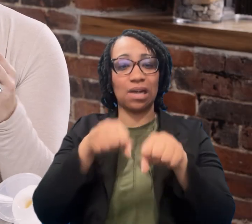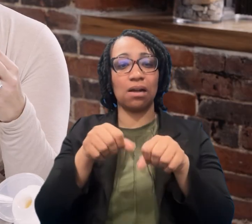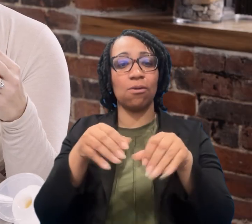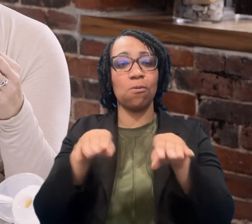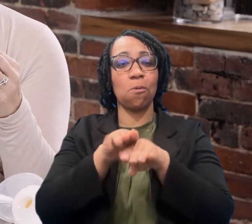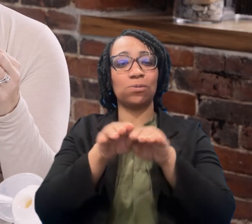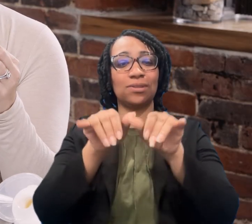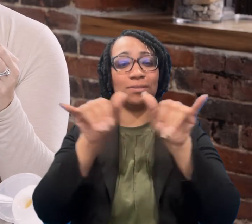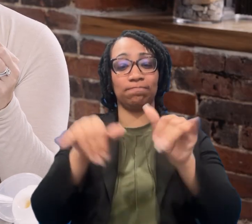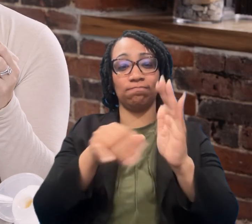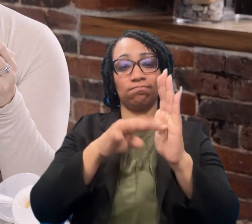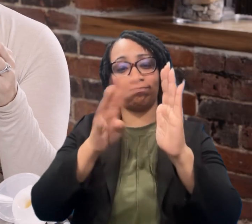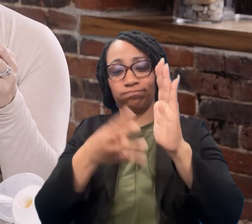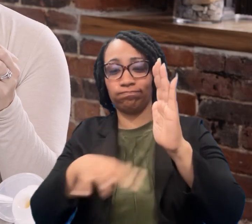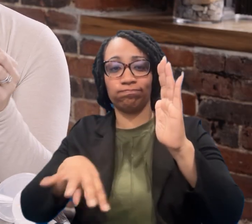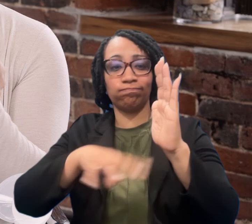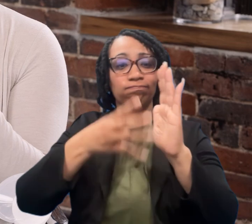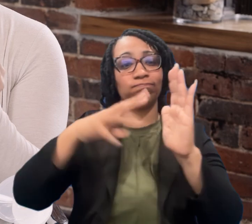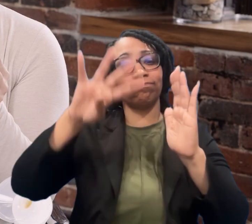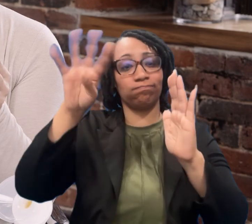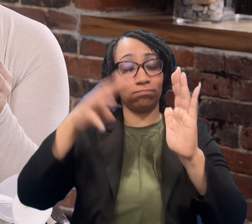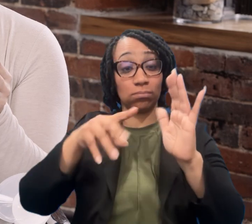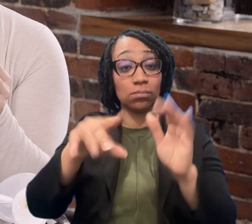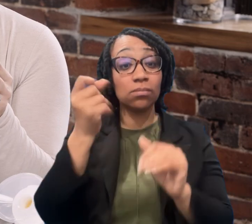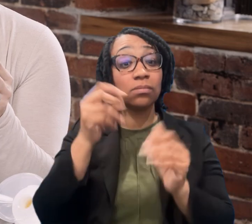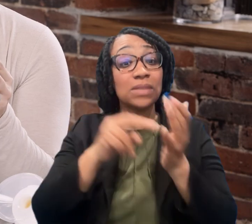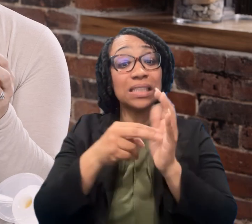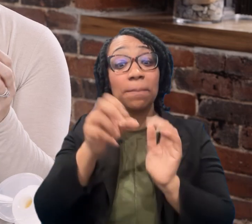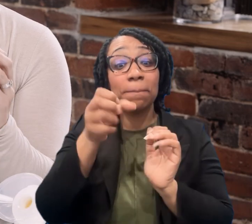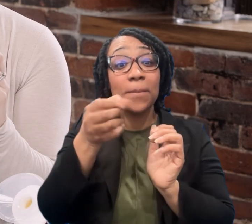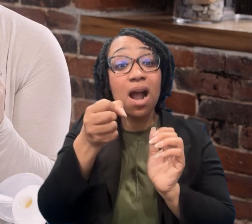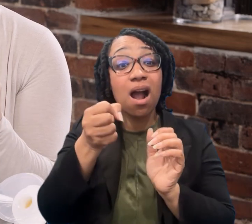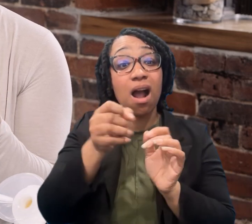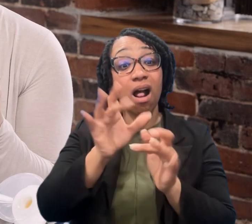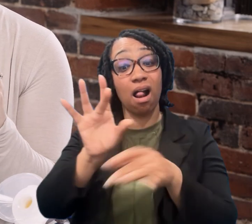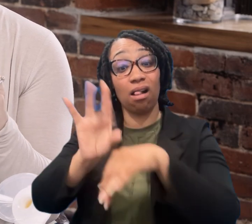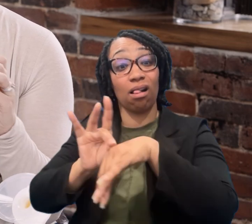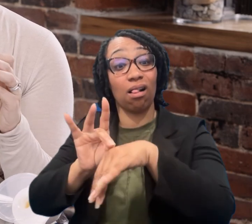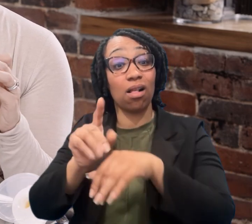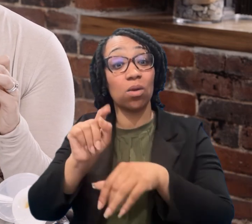So that diaphragm or membrane to keep your tubing clean and the duckbill valve are all